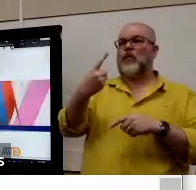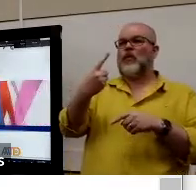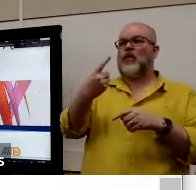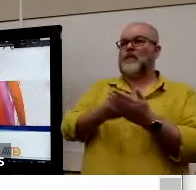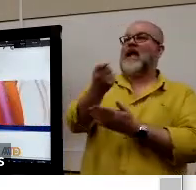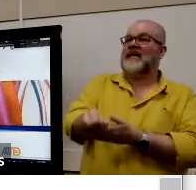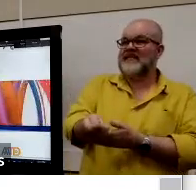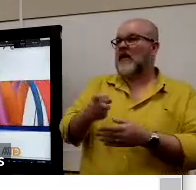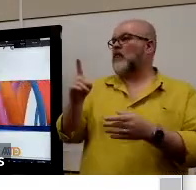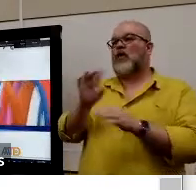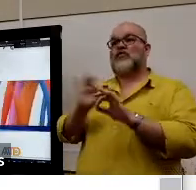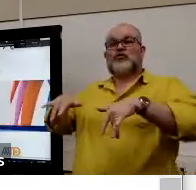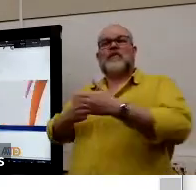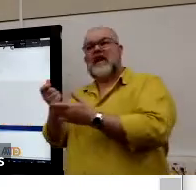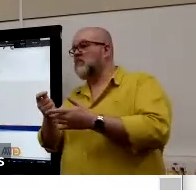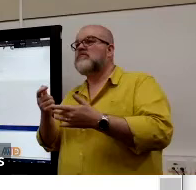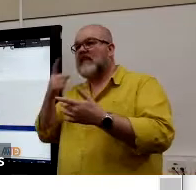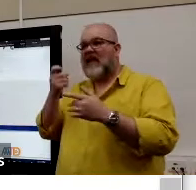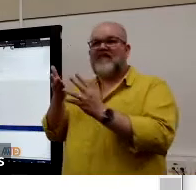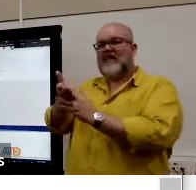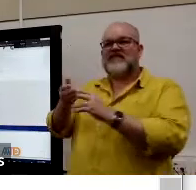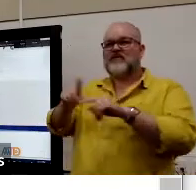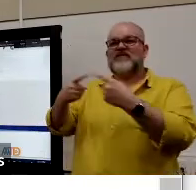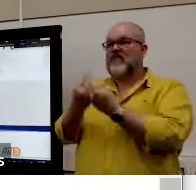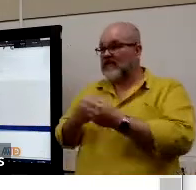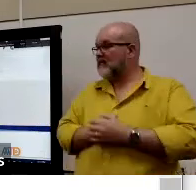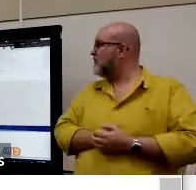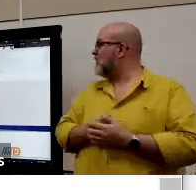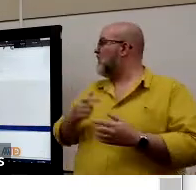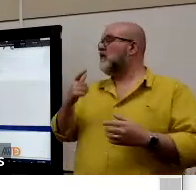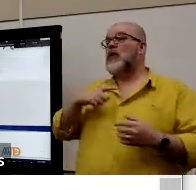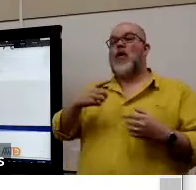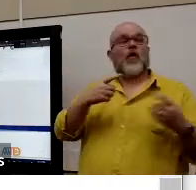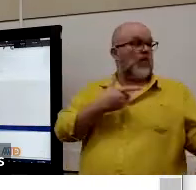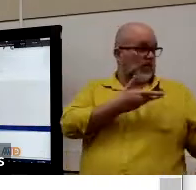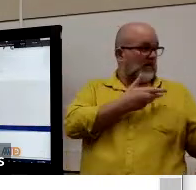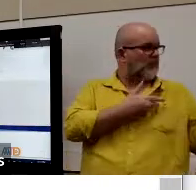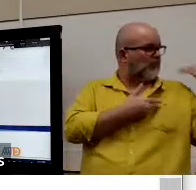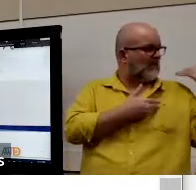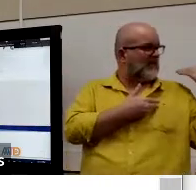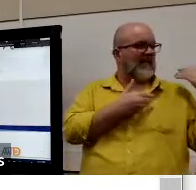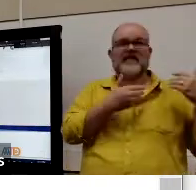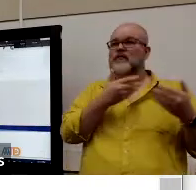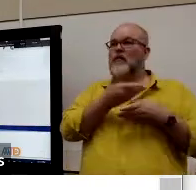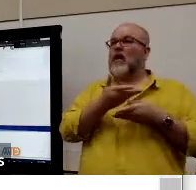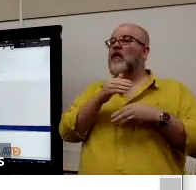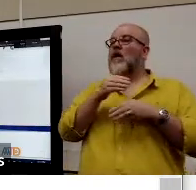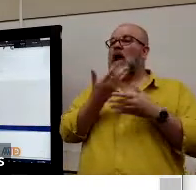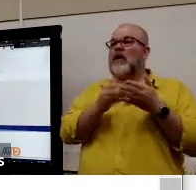particular place, particularly those who paid up members. And unpaid members can access in different areas.